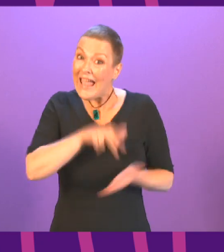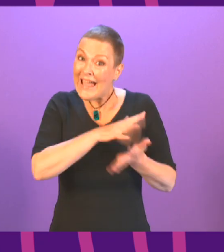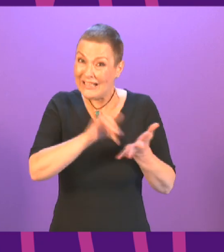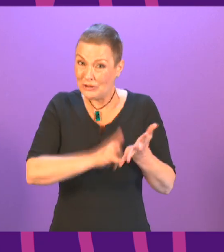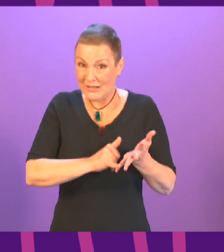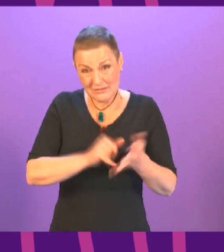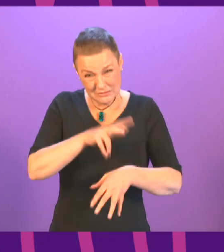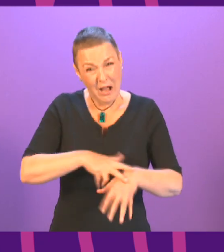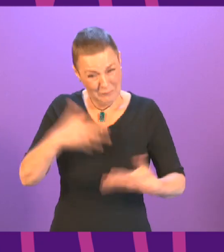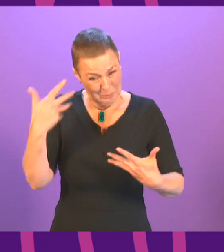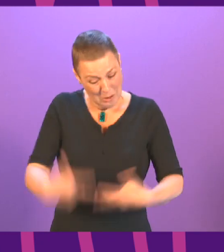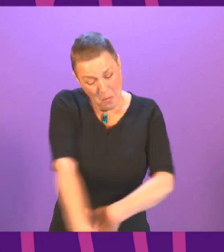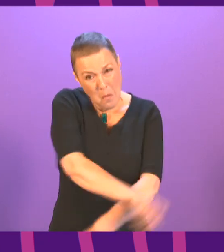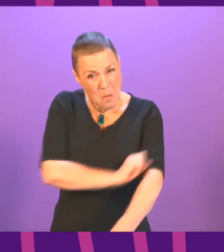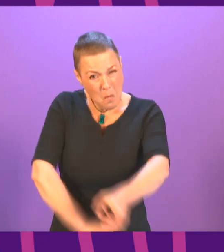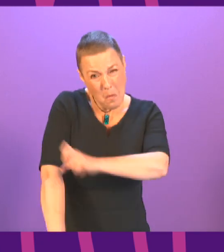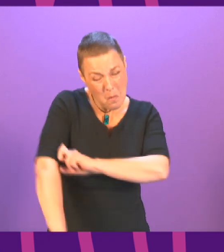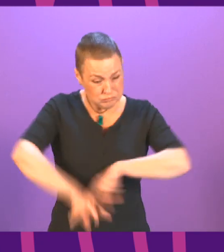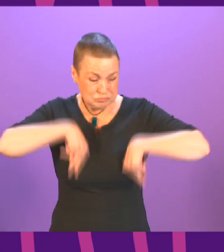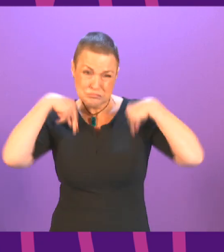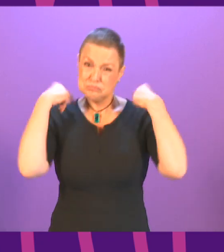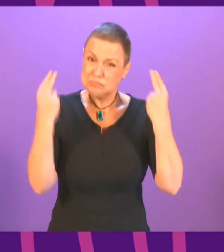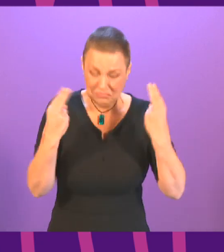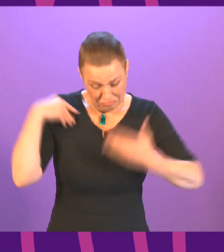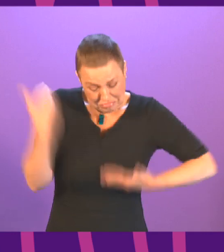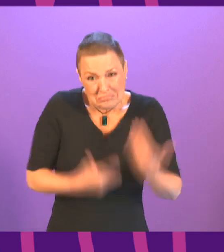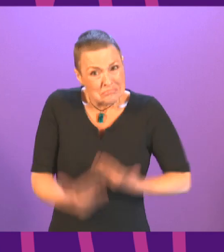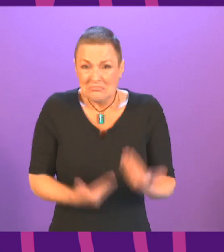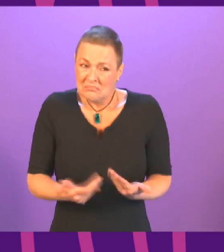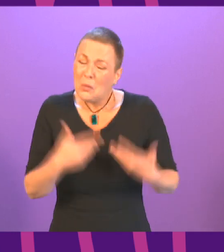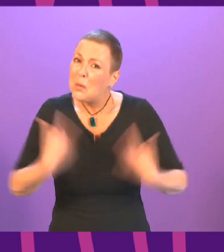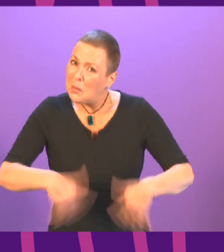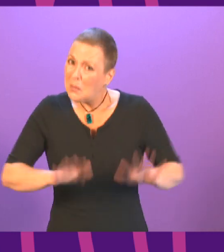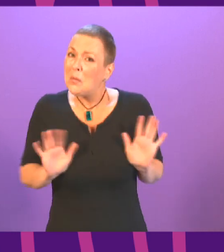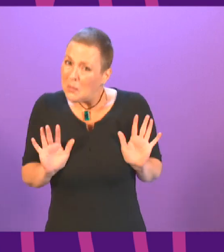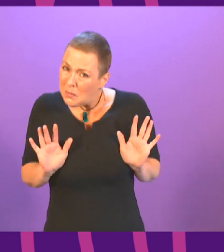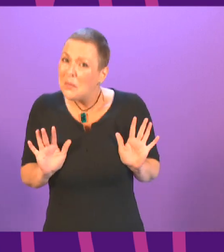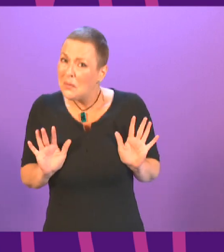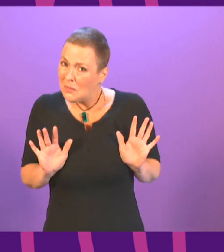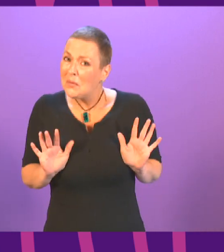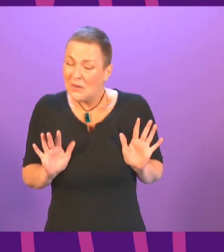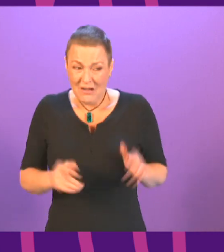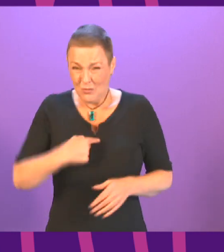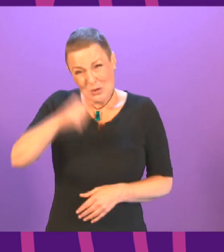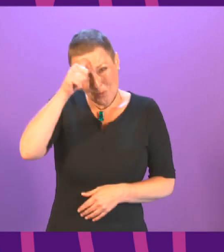NHS staff have risen to the challenge of the pandemic, and we cannot ignore the toll that